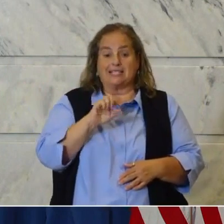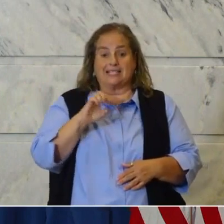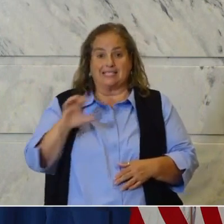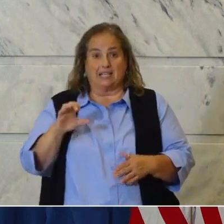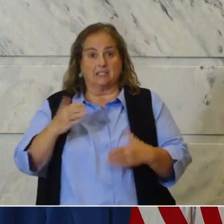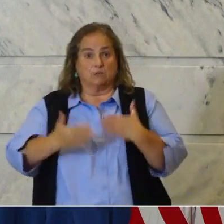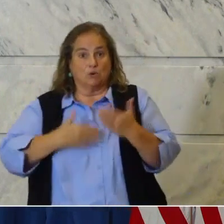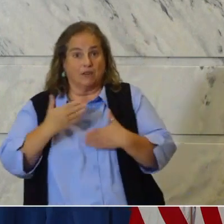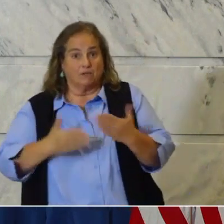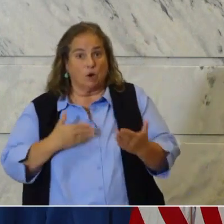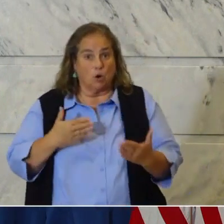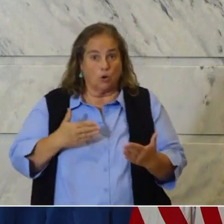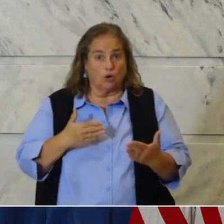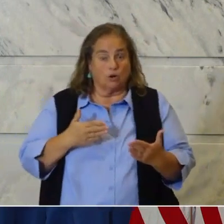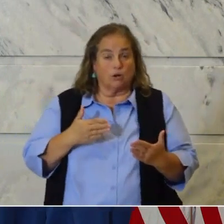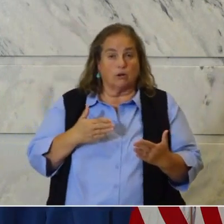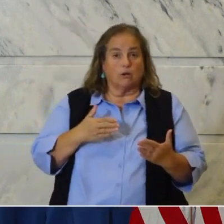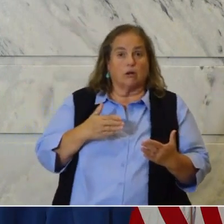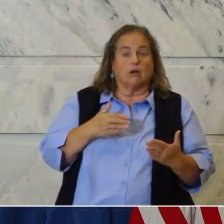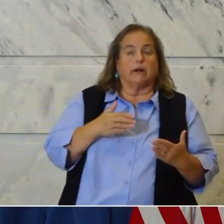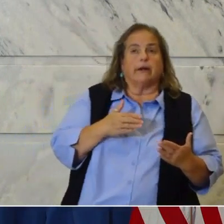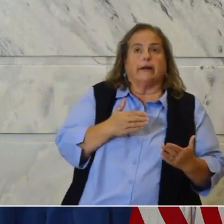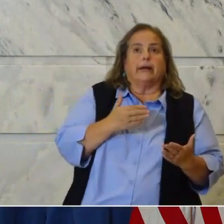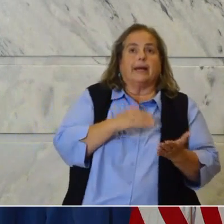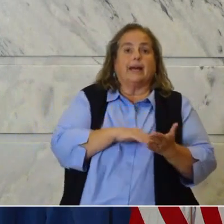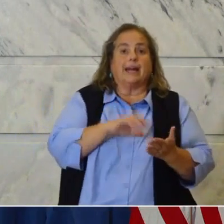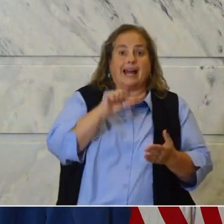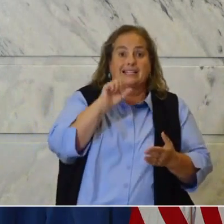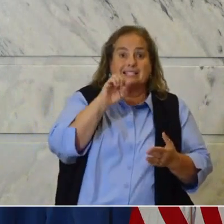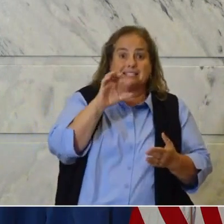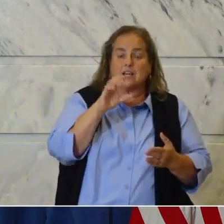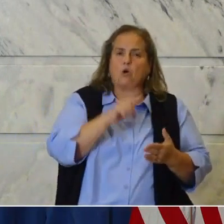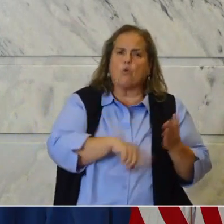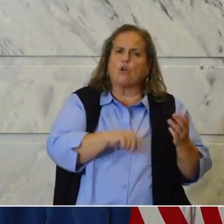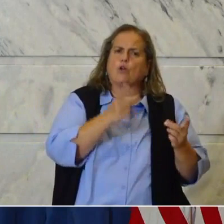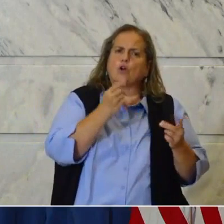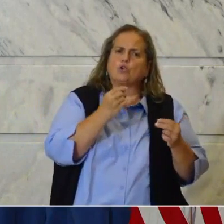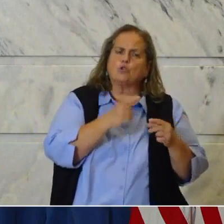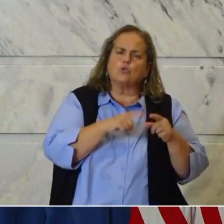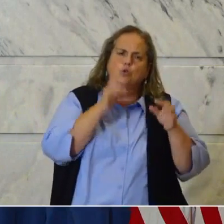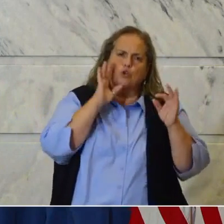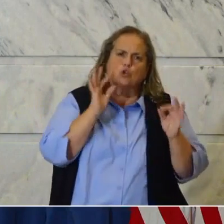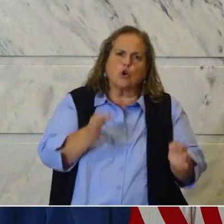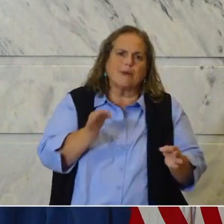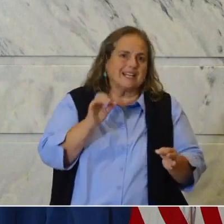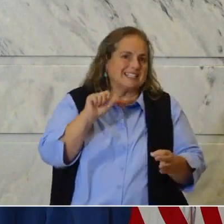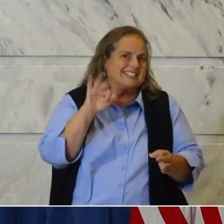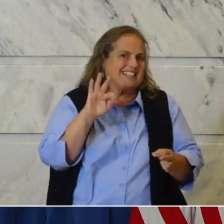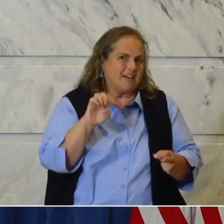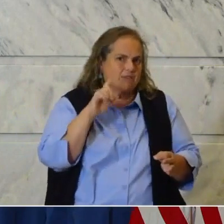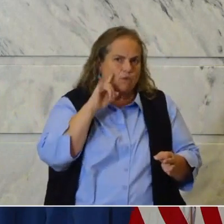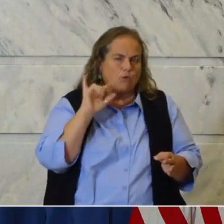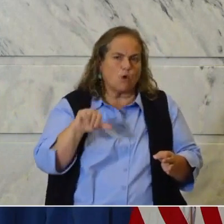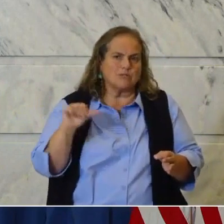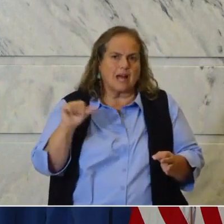Big tennis, not SEC, is moving forward. What did they do to have toe? Determine that it would be safe for those athletes to move forward? And those